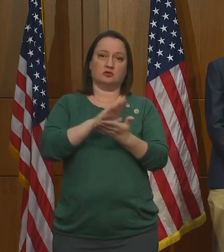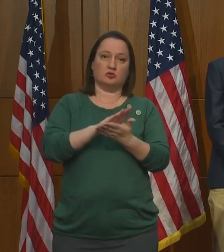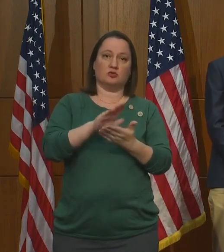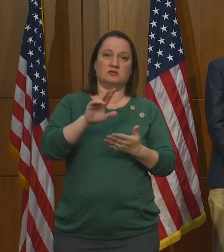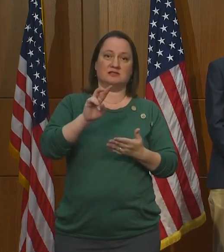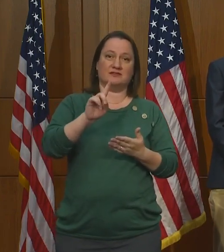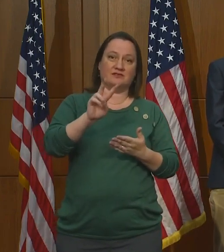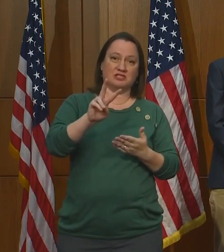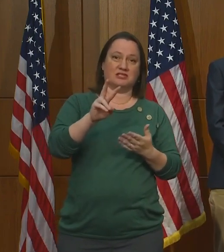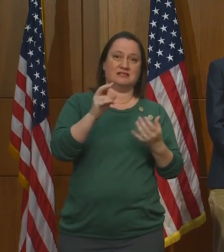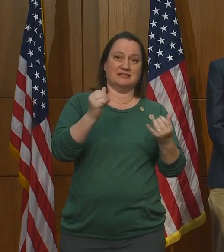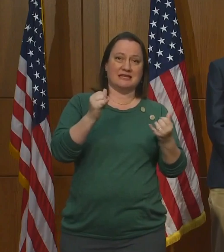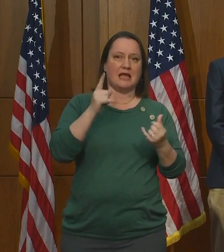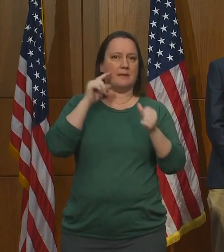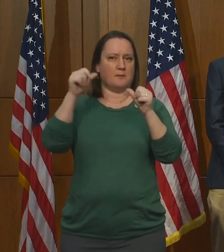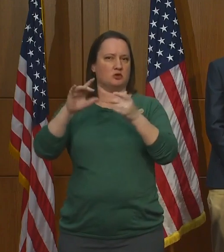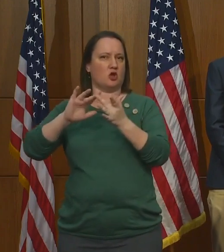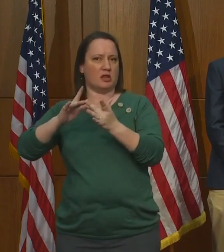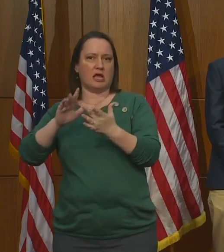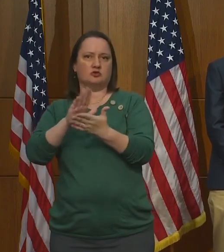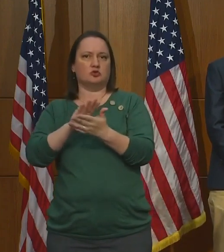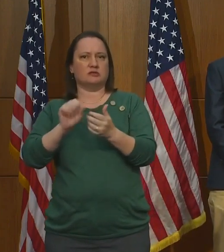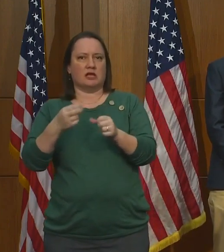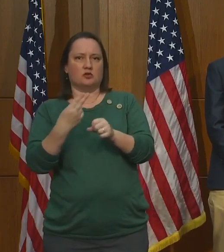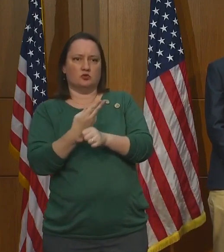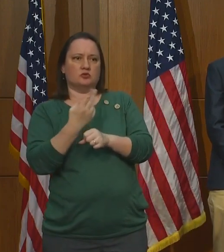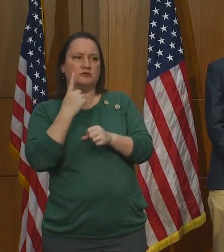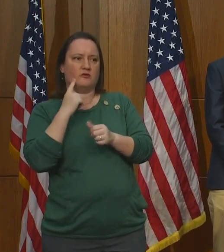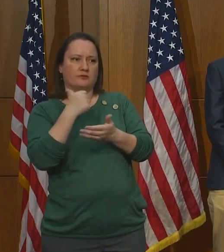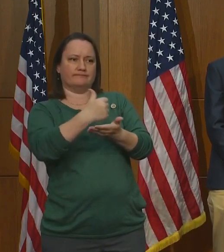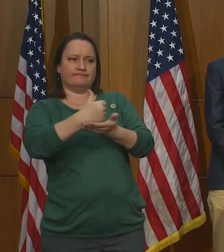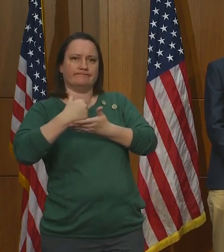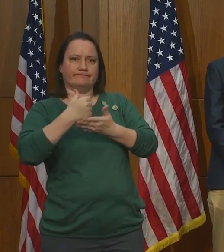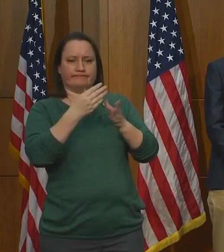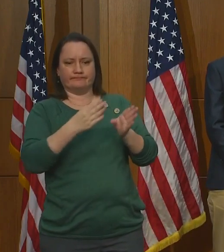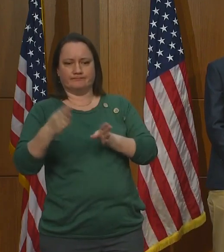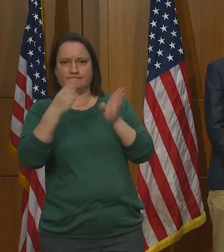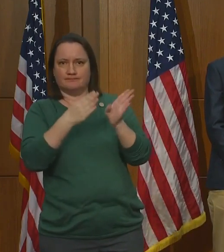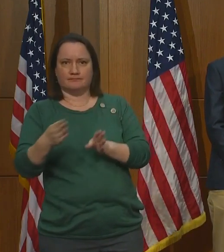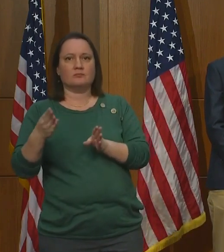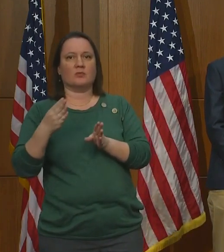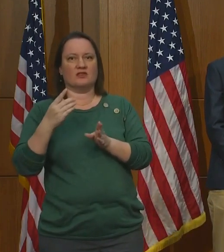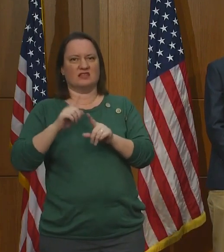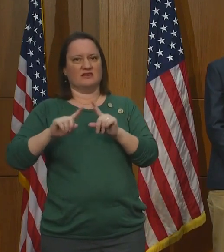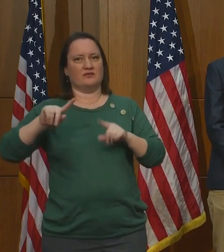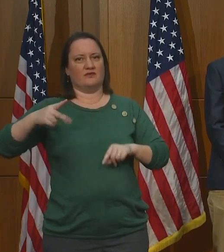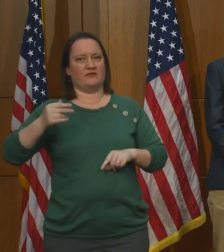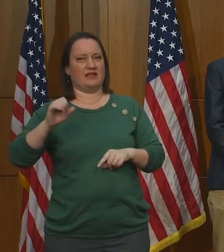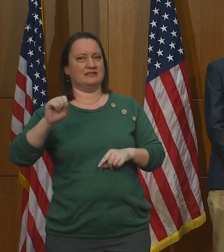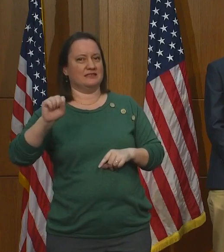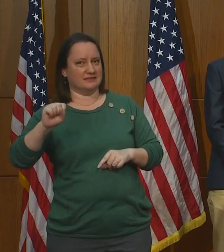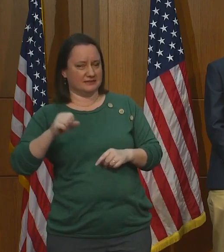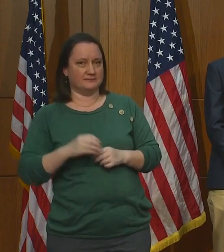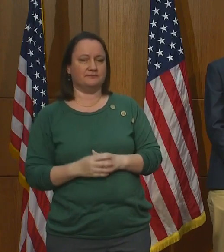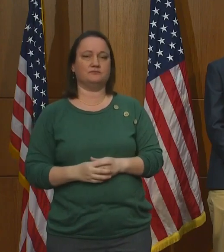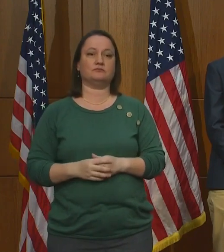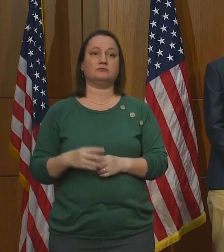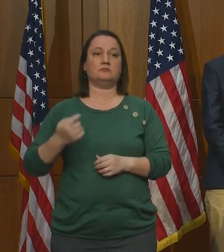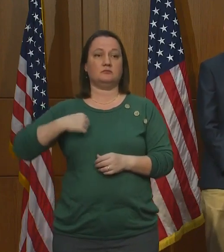TODAY AND BE POST ONLINE THAT SCHOOLS CAN USE TO US TESTING